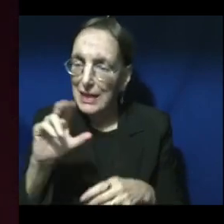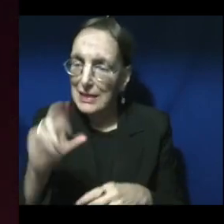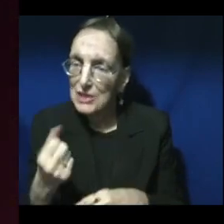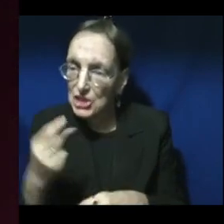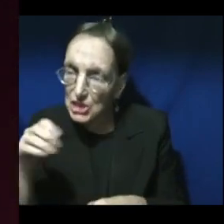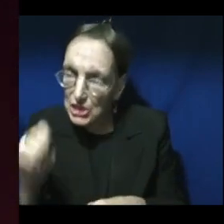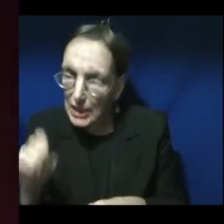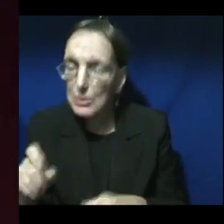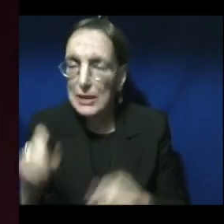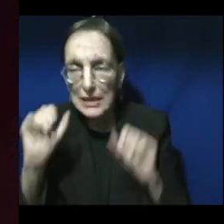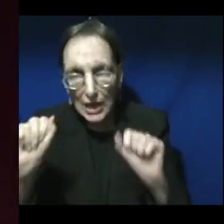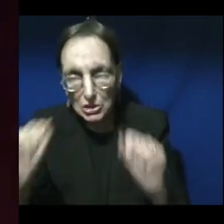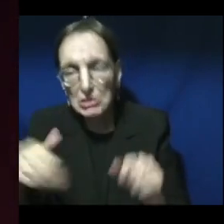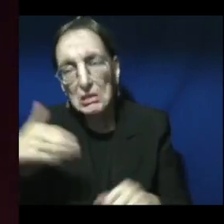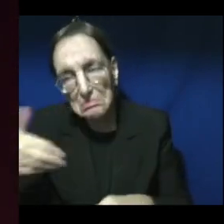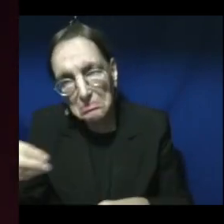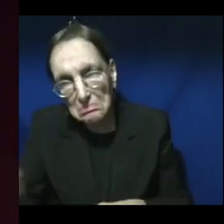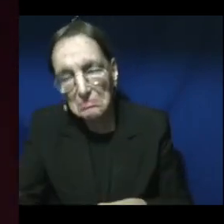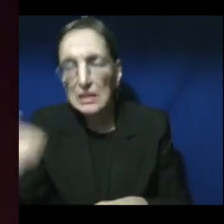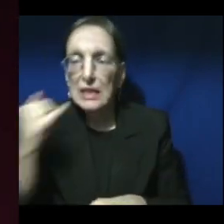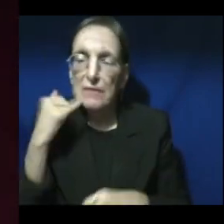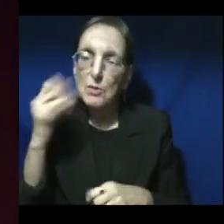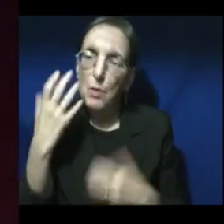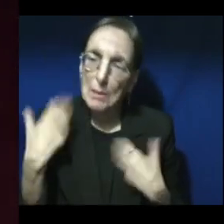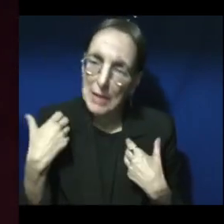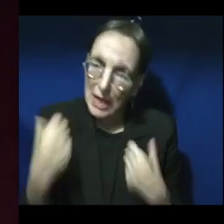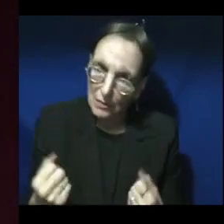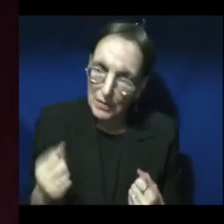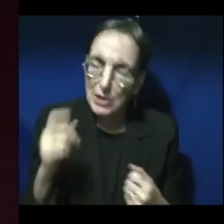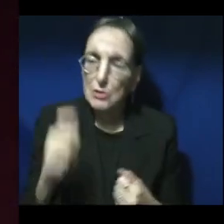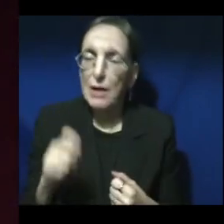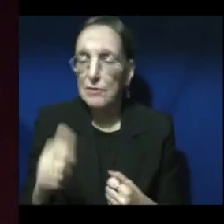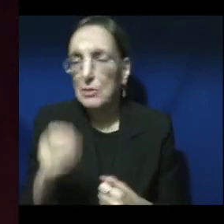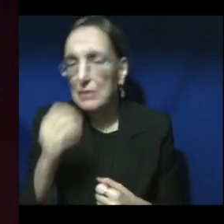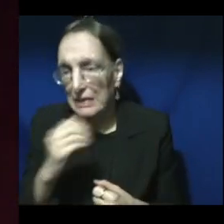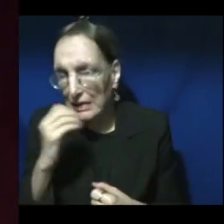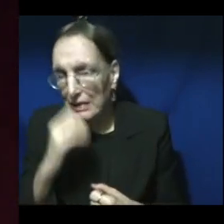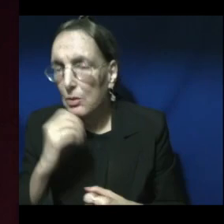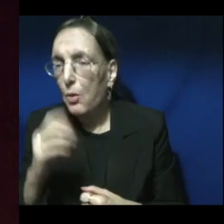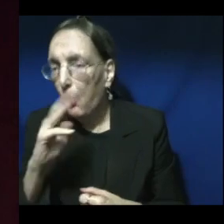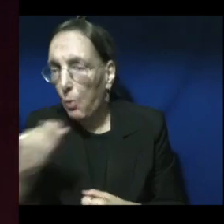as healthy, we better eat healthier. And so we take actions to hold desired identities.